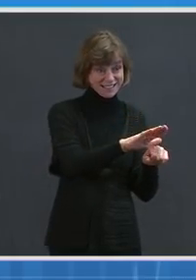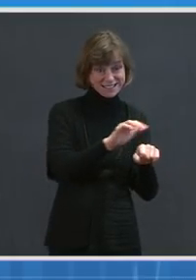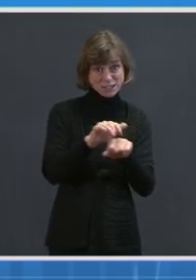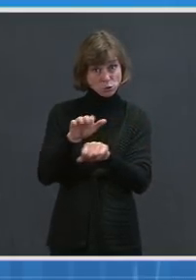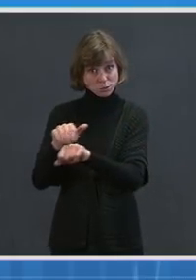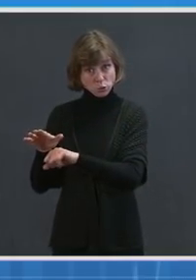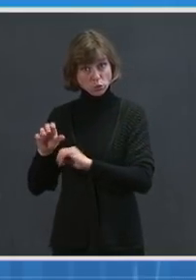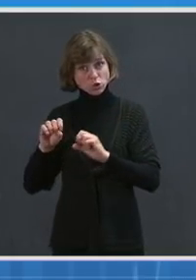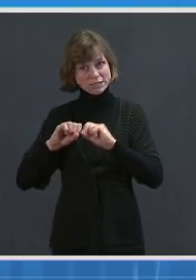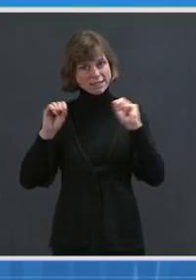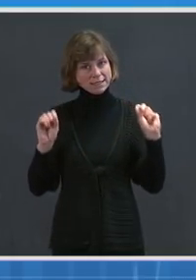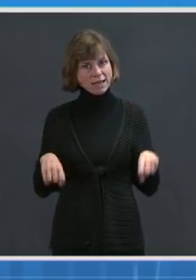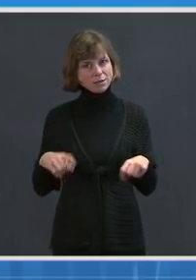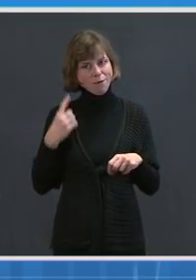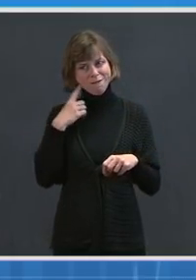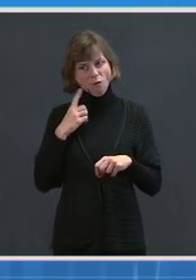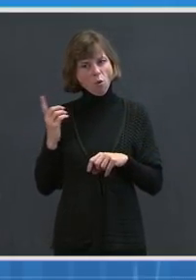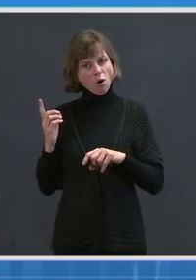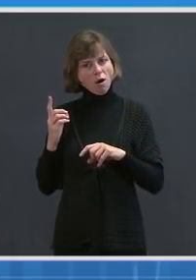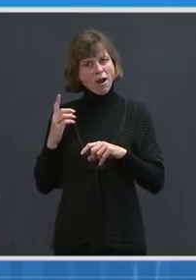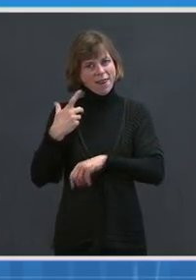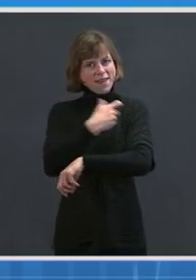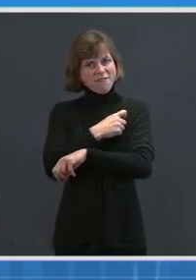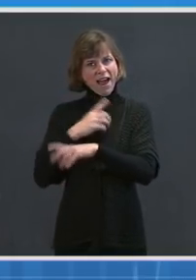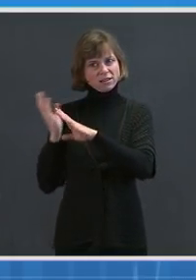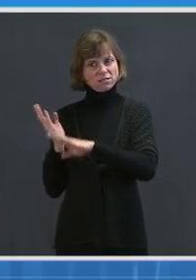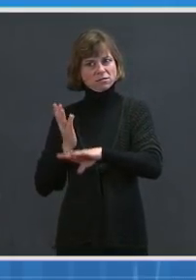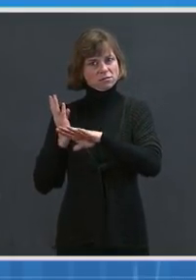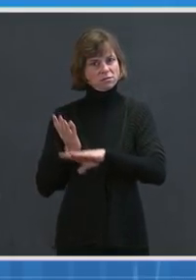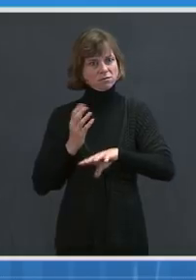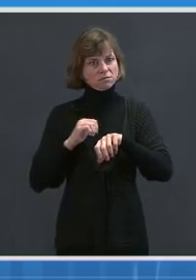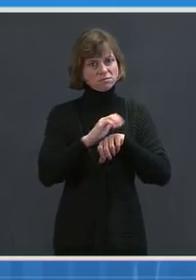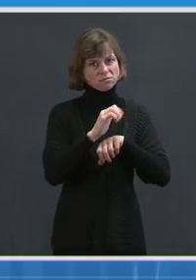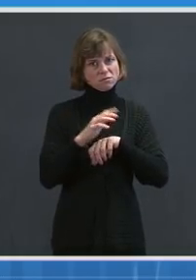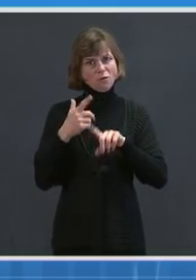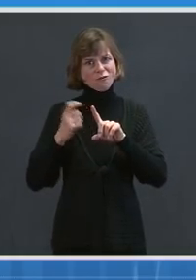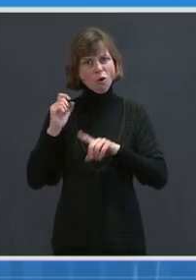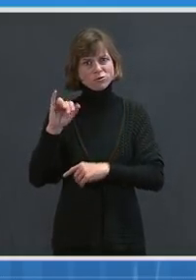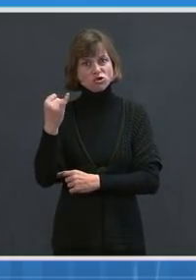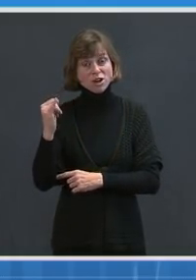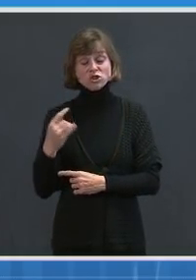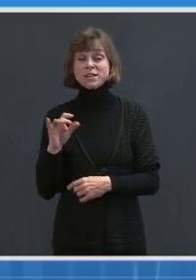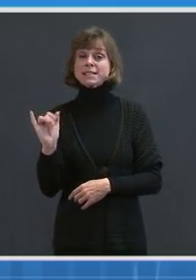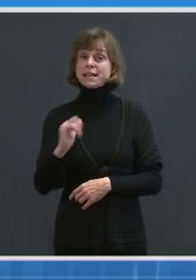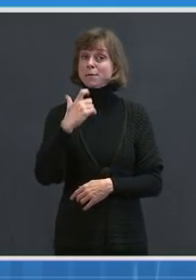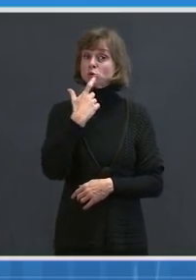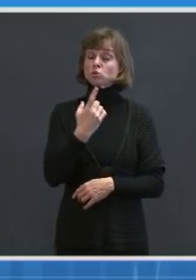that are coming off the line at Johnson & Johnson? The same thing is true for Johnson & Johnson as it is for Moderna and Pfizer: